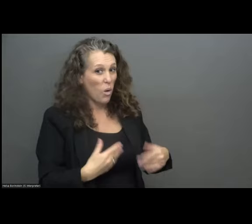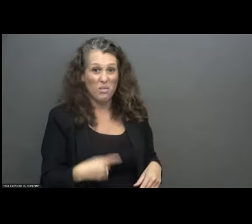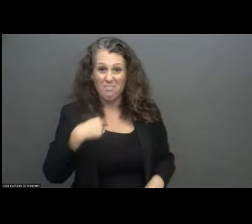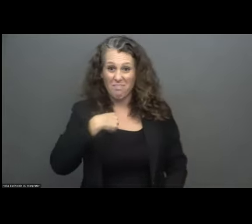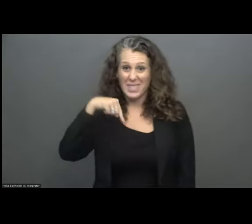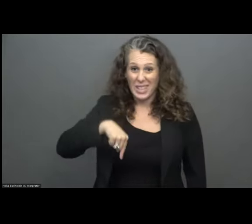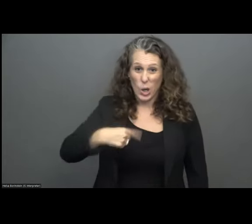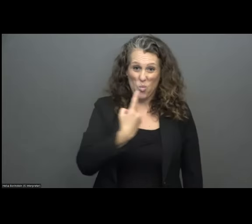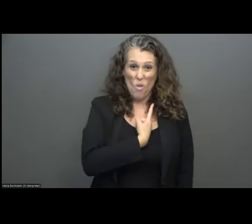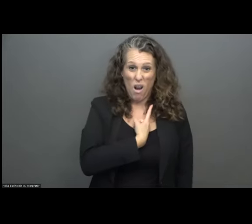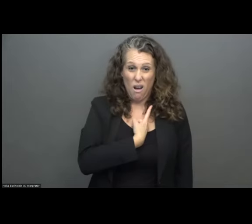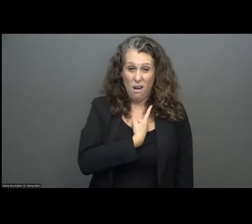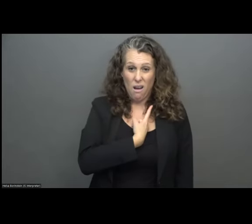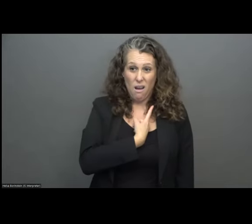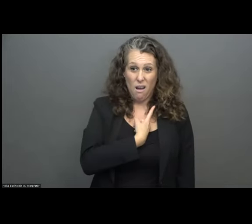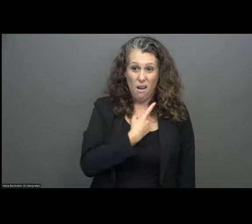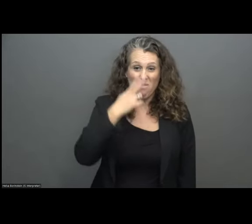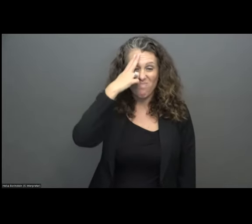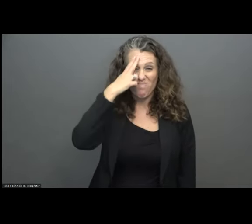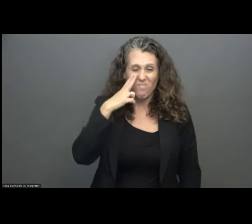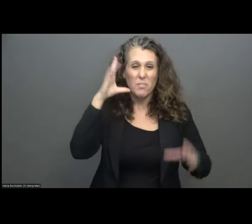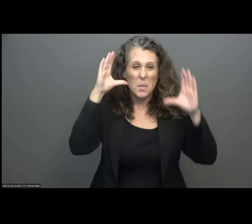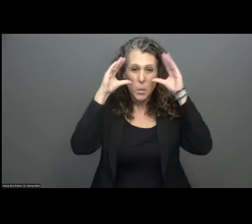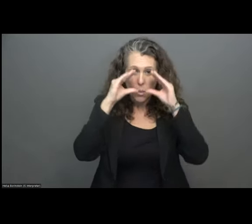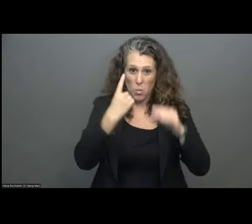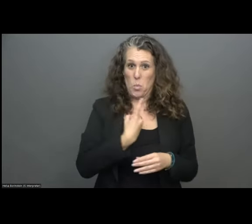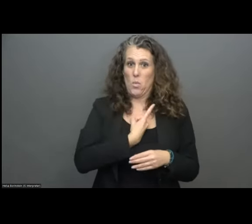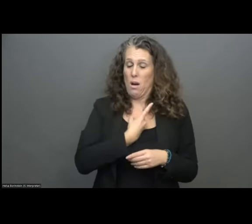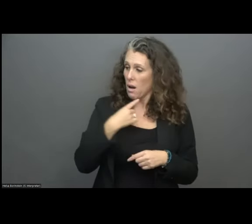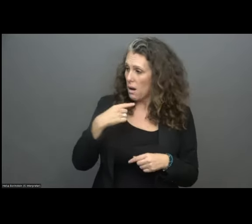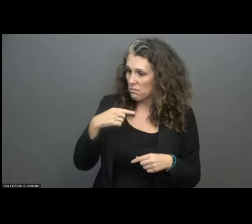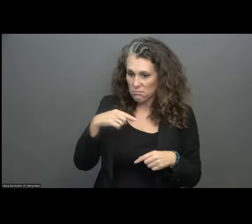14:13:22 Yeah, It's a sci fi party the secular humbly despite it comes a lot easier Zilla